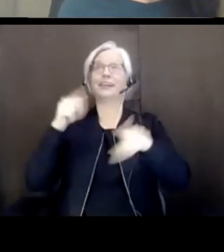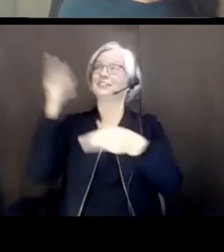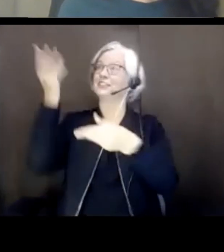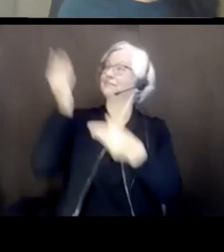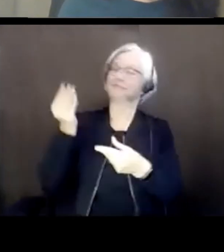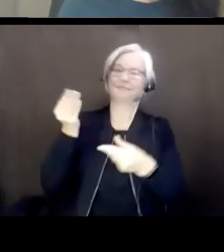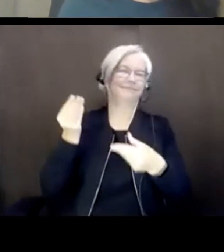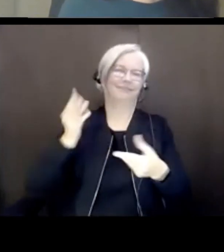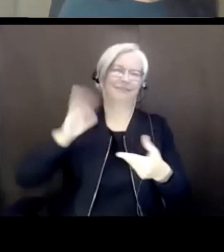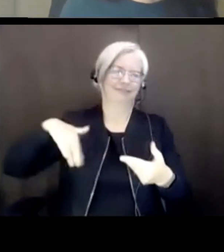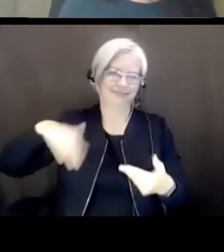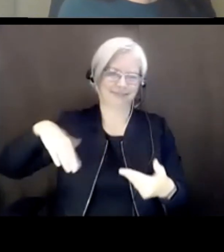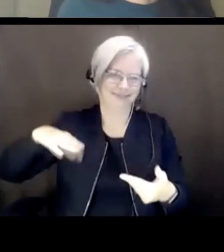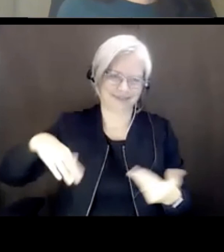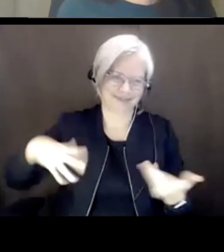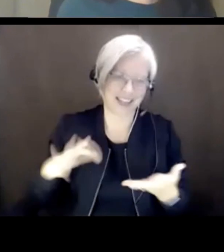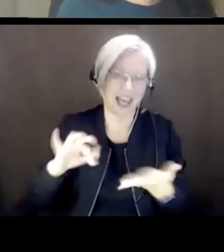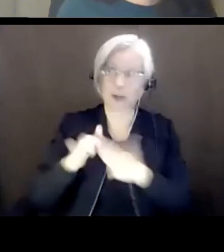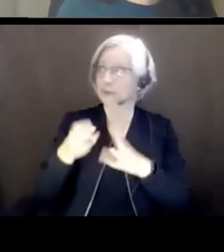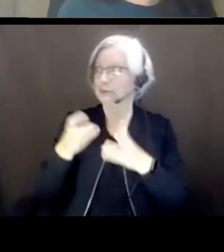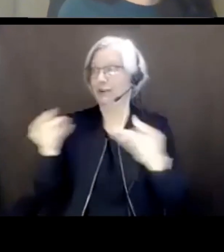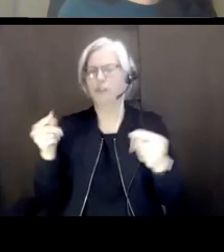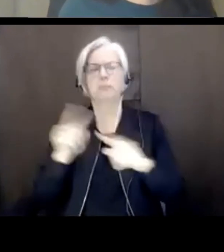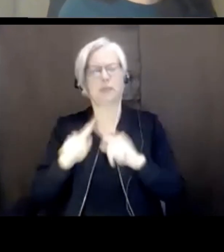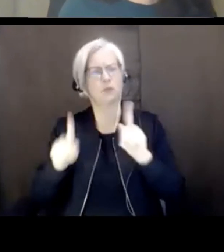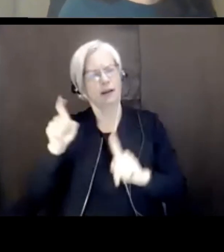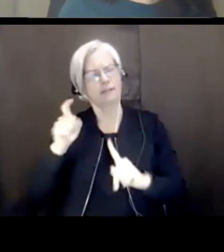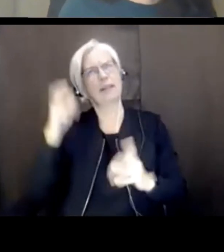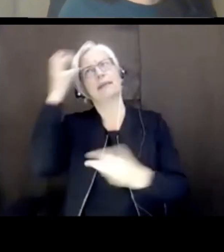RESOLVE BUT WE REALLY NEED TO BE THINKING ABOUT IT FROM A HUMAN RIGHTS PERSPECTIVE.